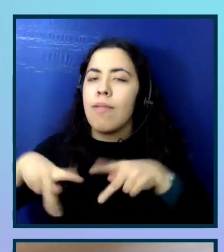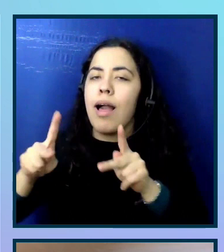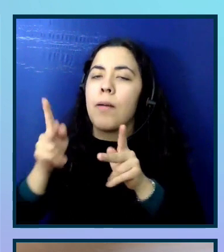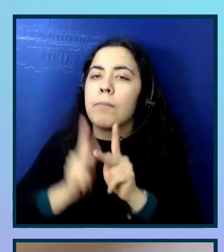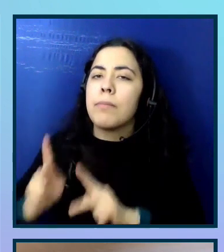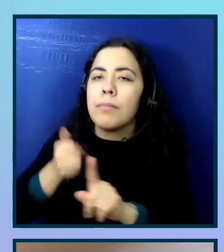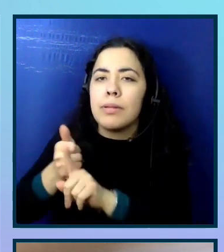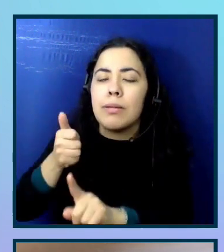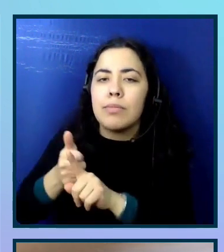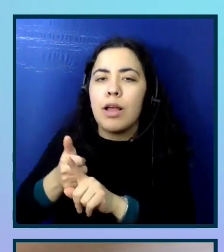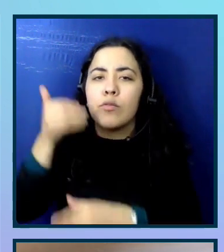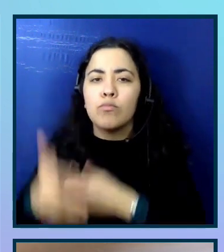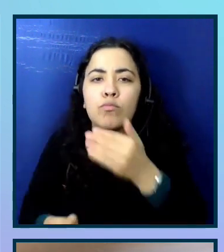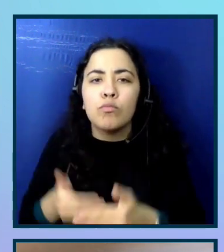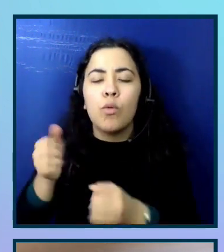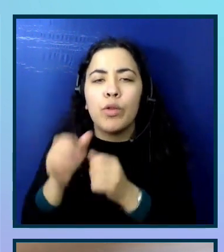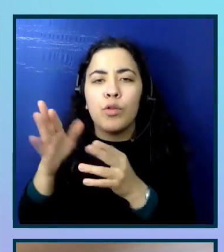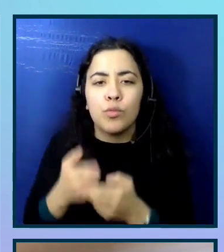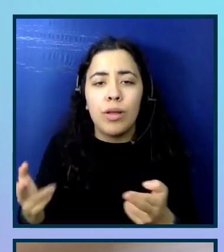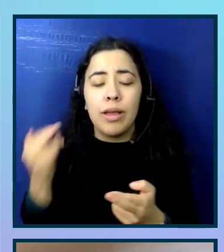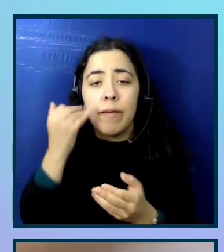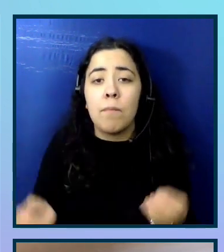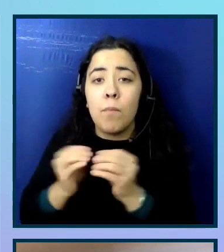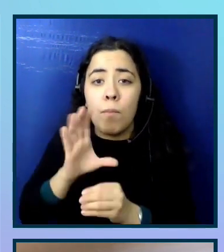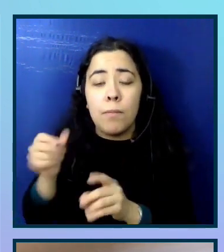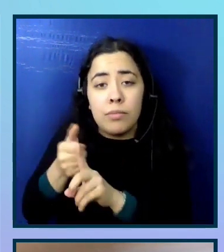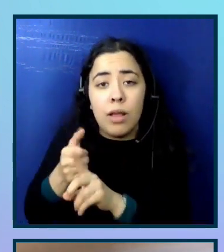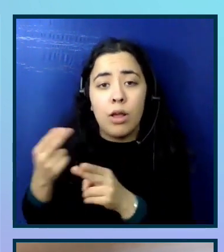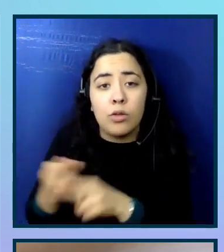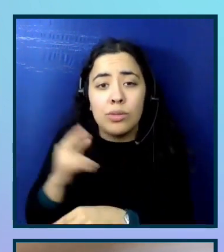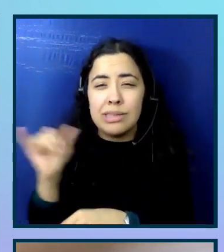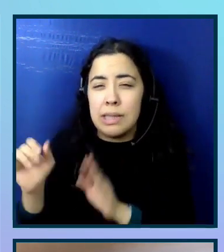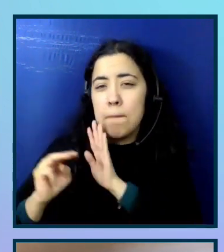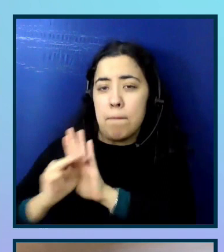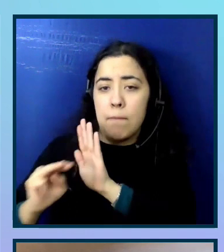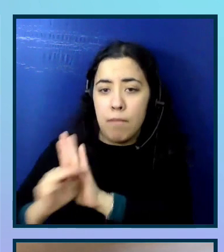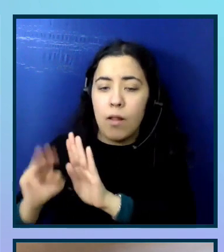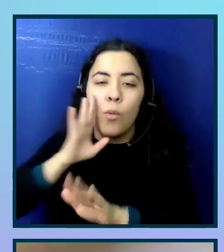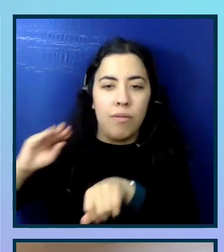If more companies use the same model, it will forever impact the retail experience.